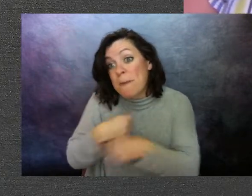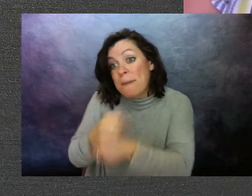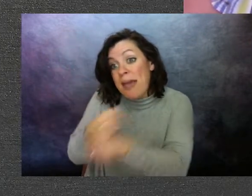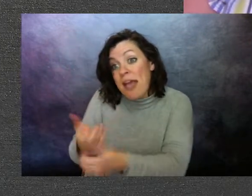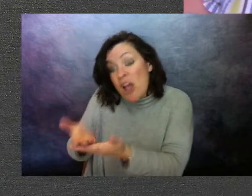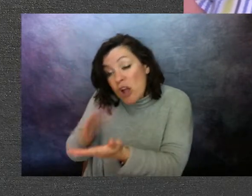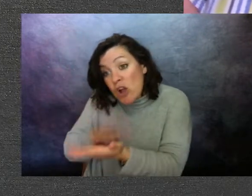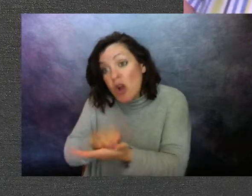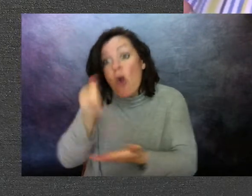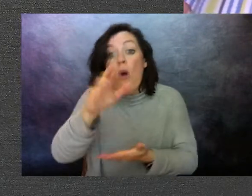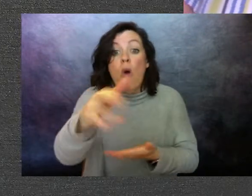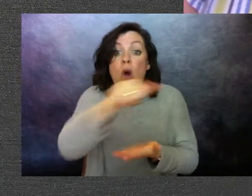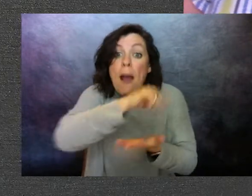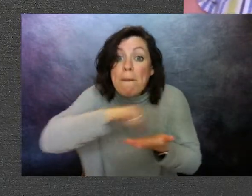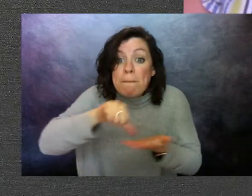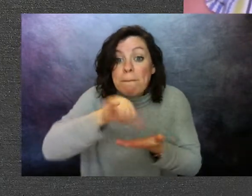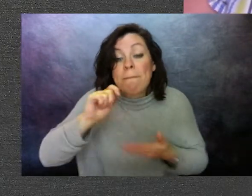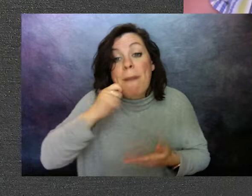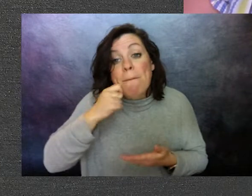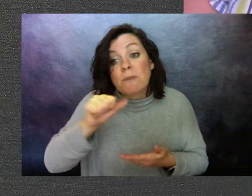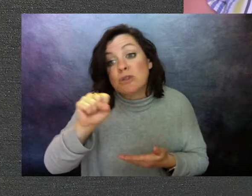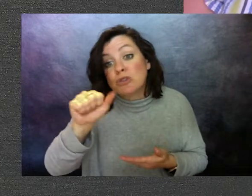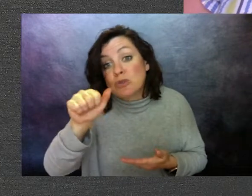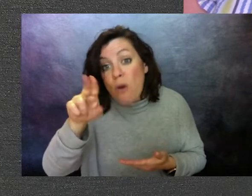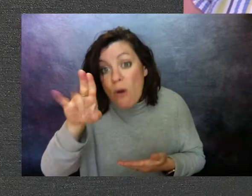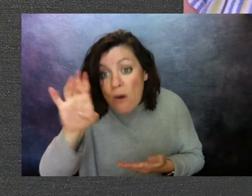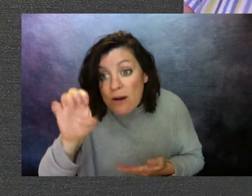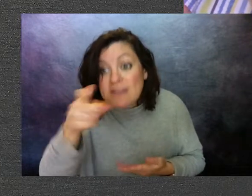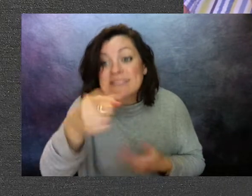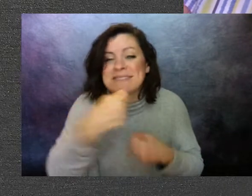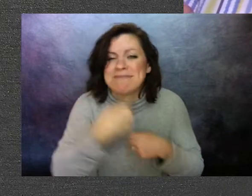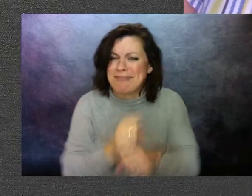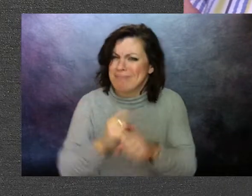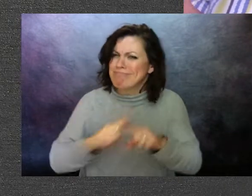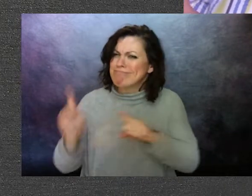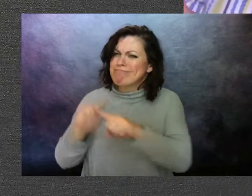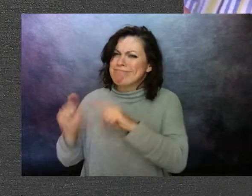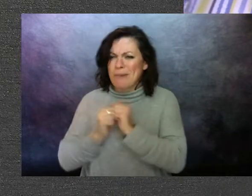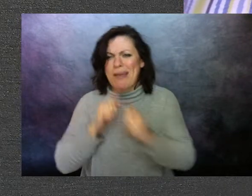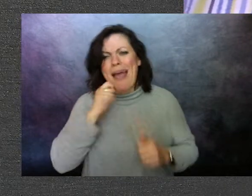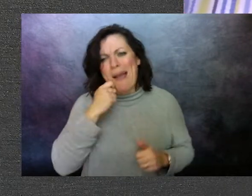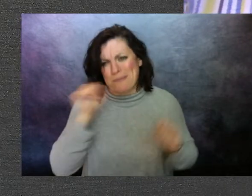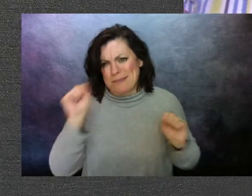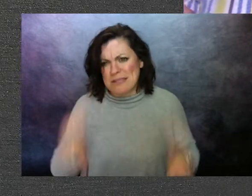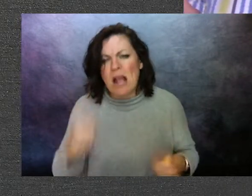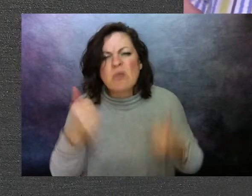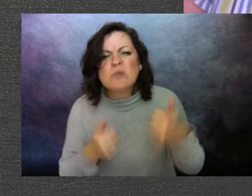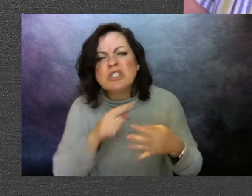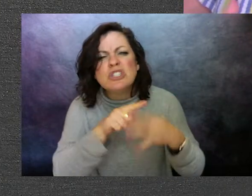or maybe some applesauce, all fun things that you can do with apples. Show me on your fingers.